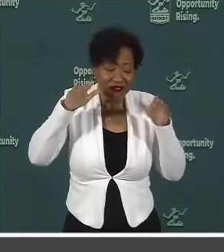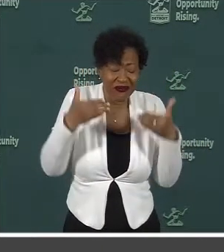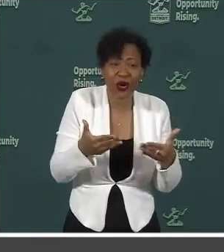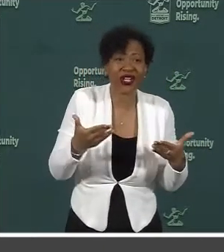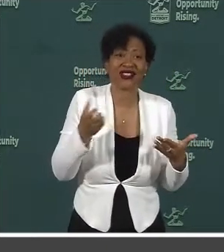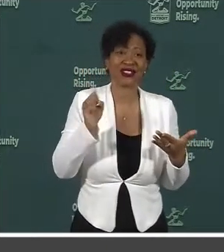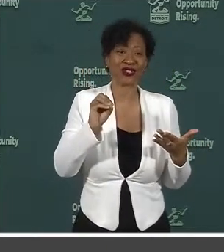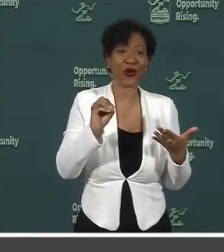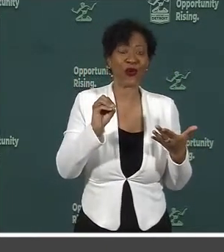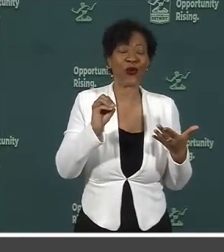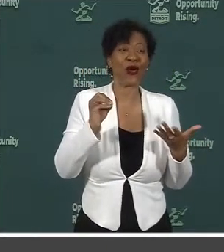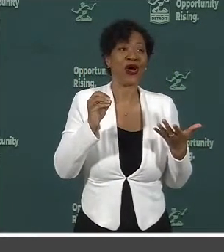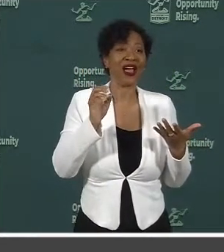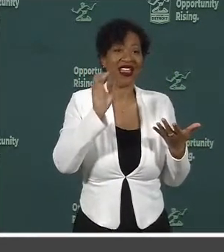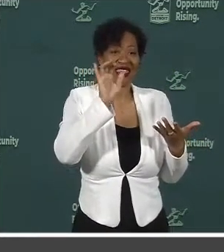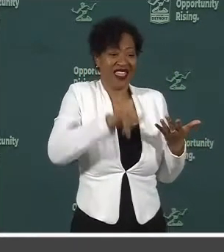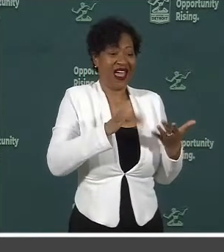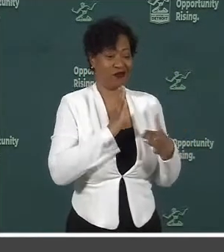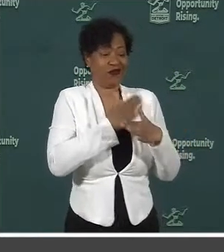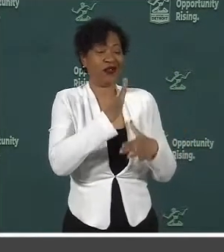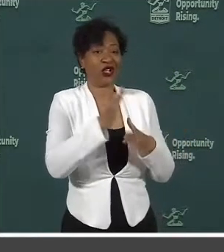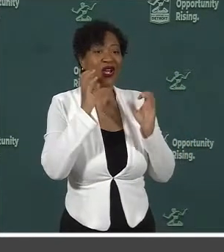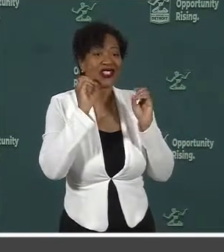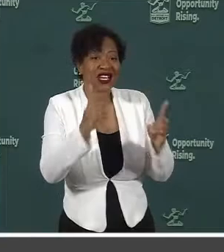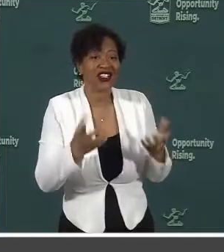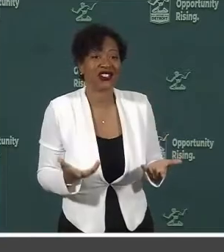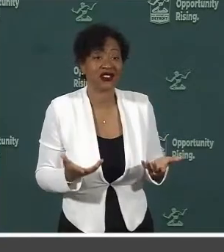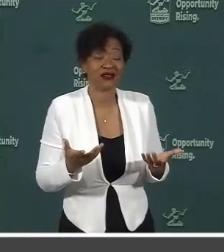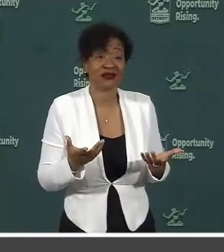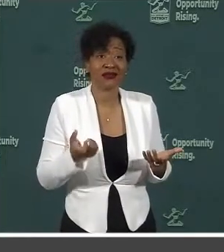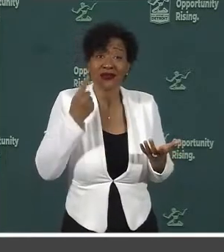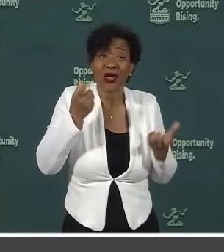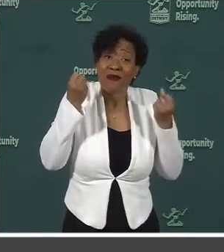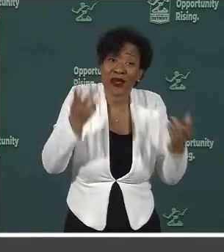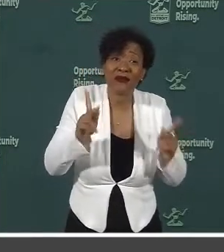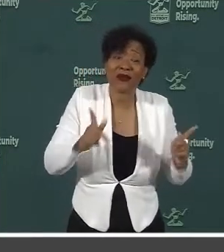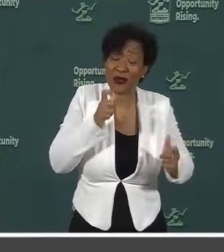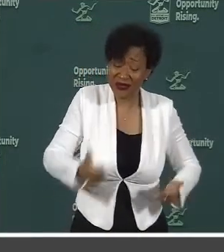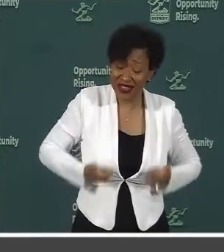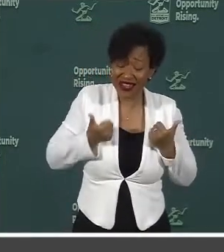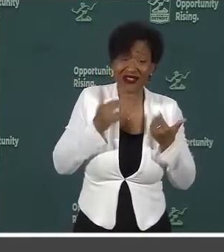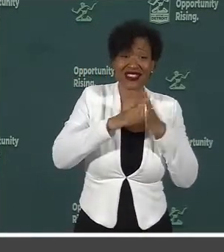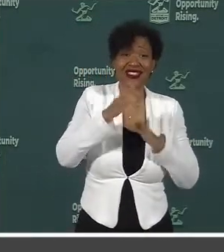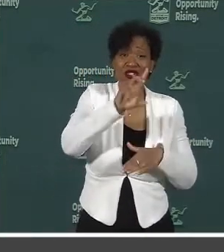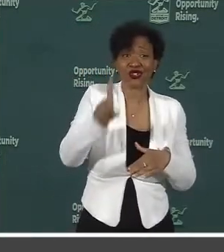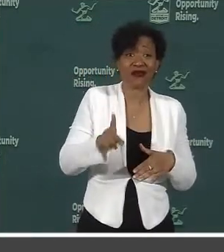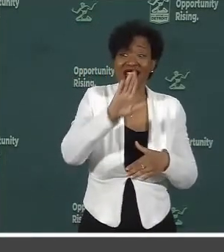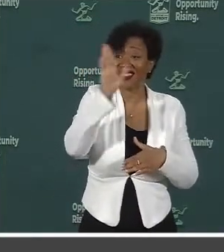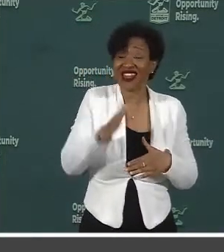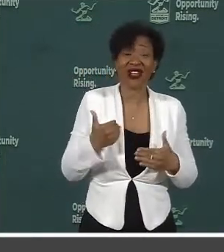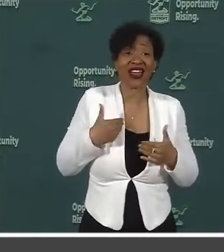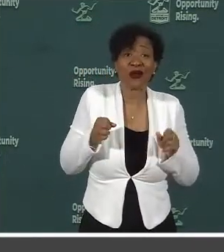TOWN WHO NEVER HAD THE CHANCE TO FINISH THEIR SCHOOLING AND SO WHAT EQUITY SAYS IS YOU